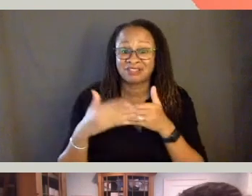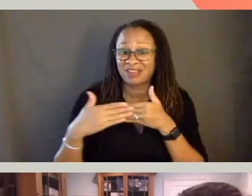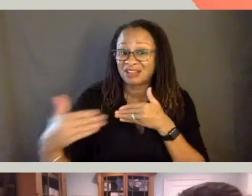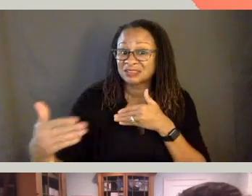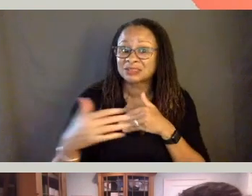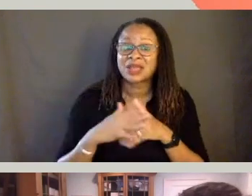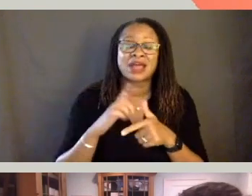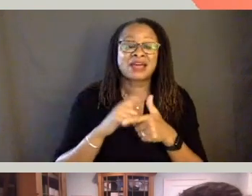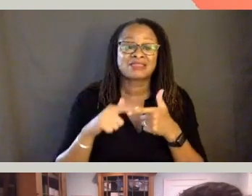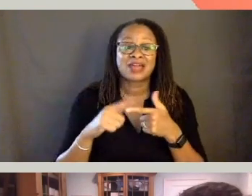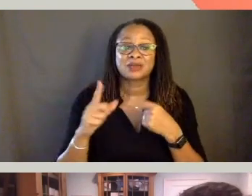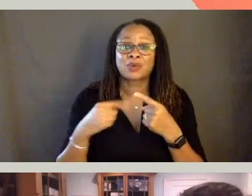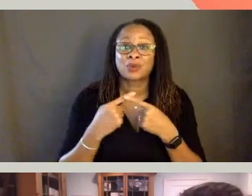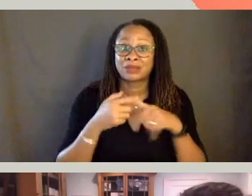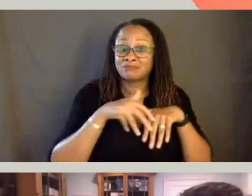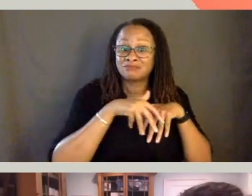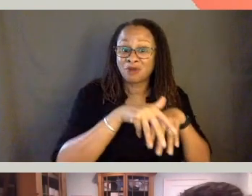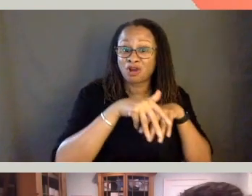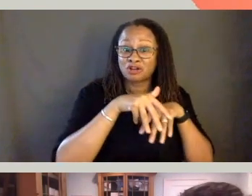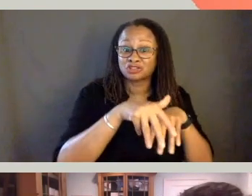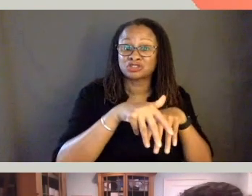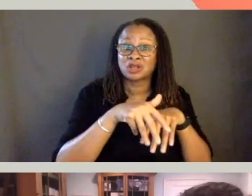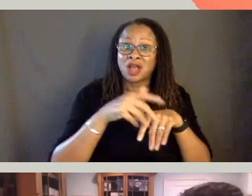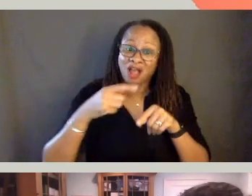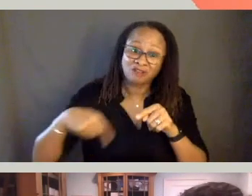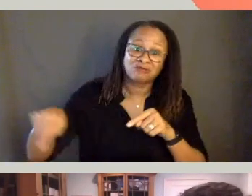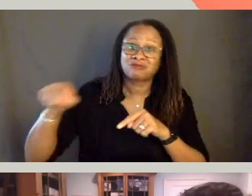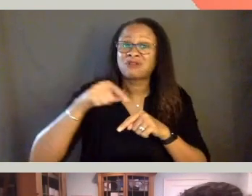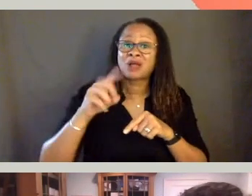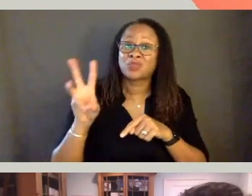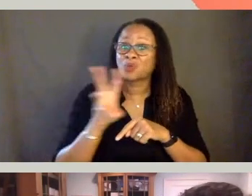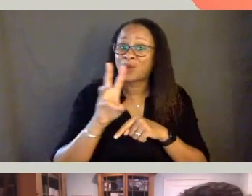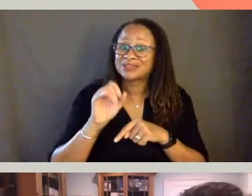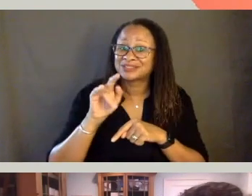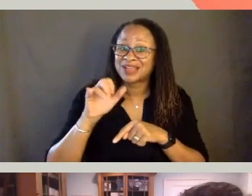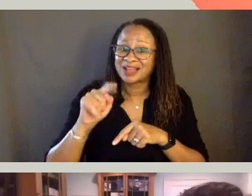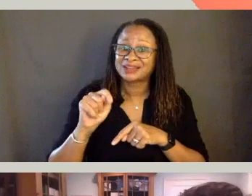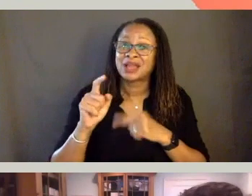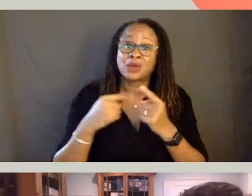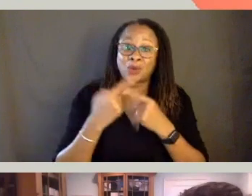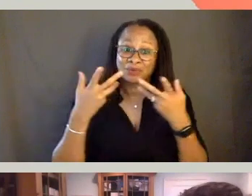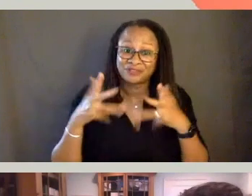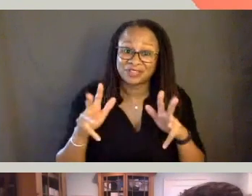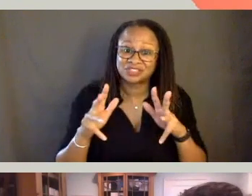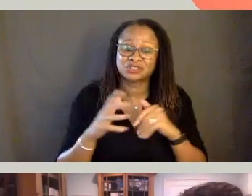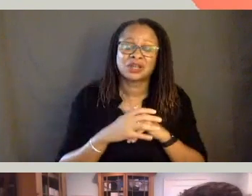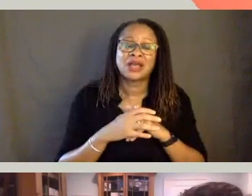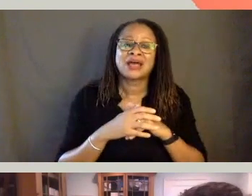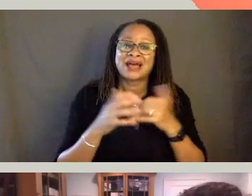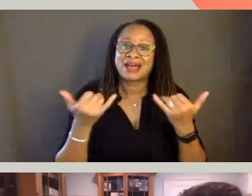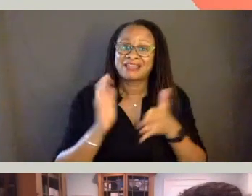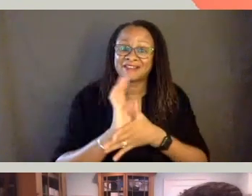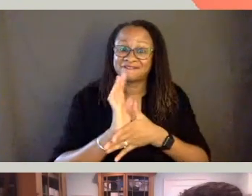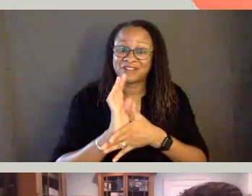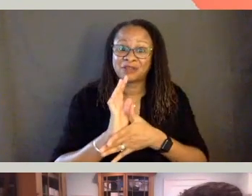And then, so then we went on a march around the West side and then at the end of it, when we got back, they played a film on the side of the building,